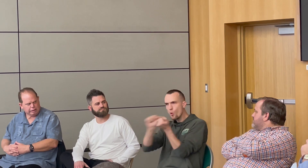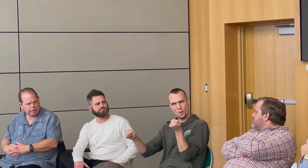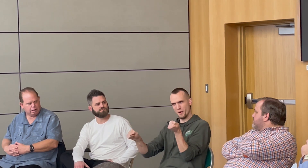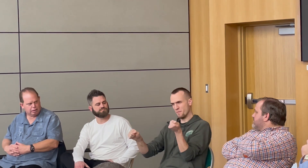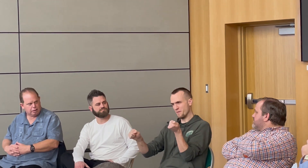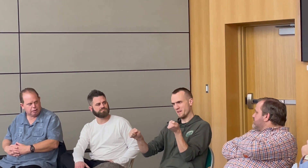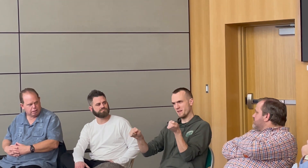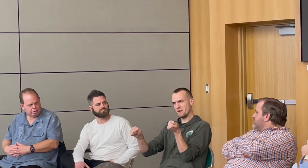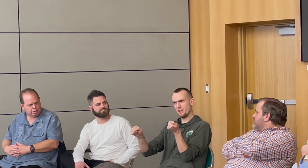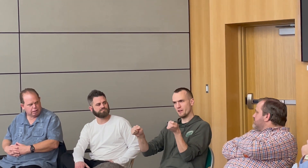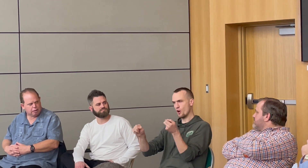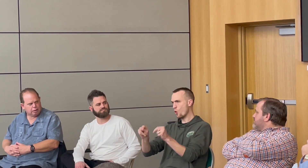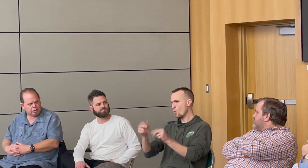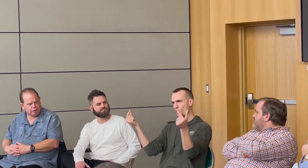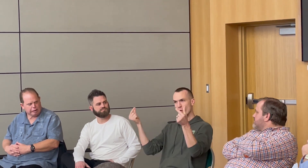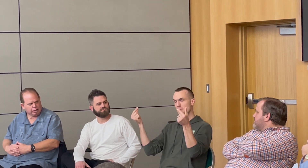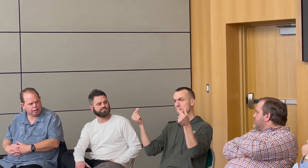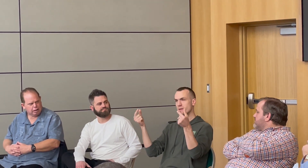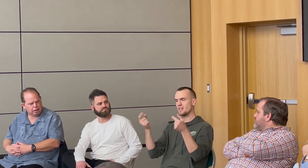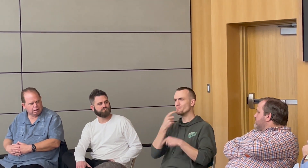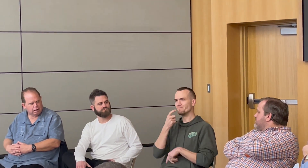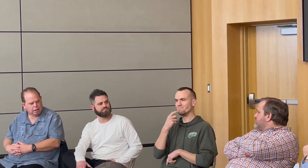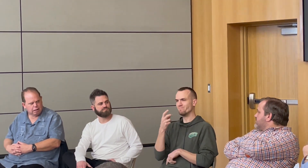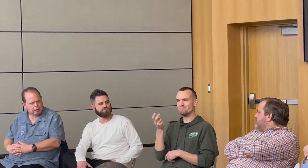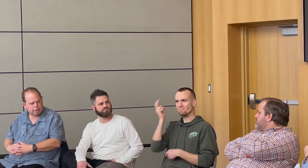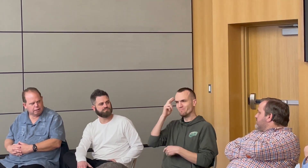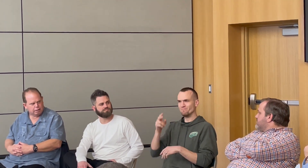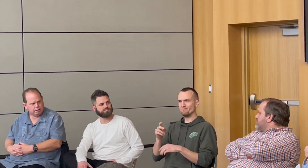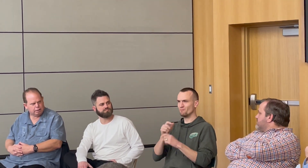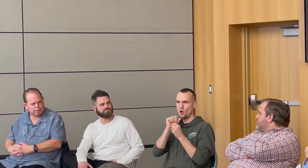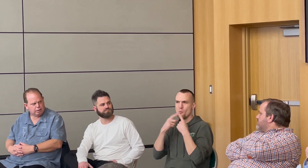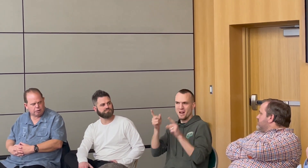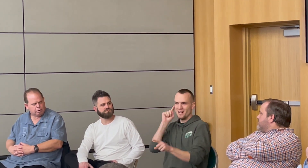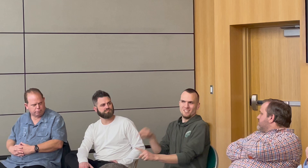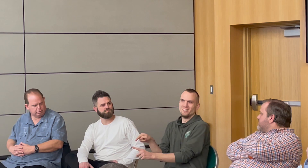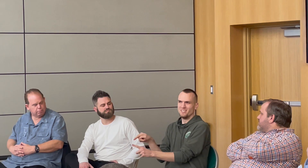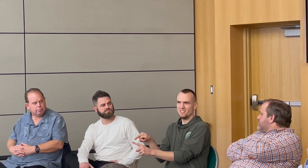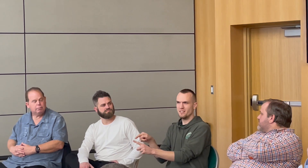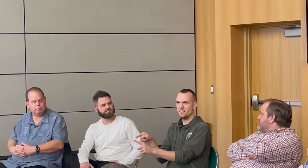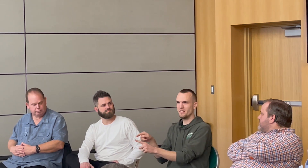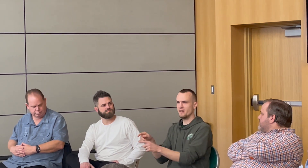deafness or her hearing loss was different her nerves were just totally fried and and destroyed